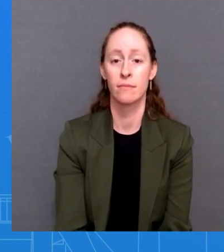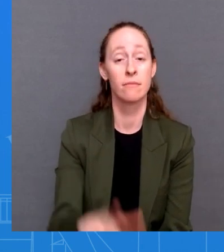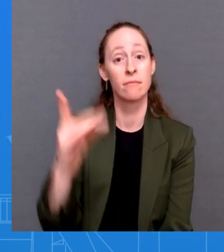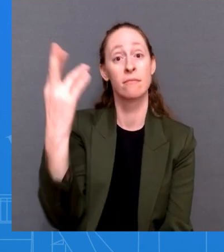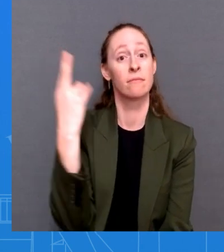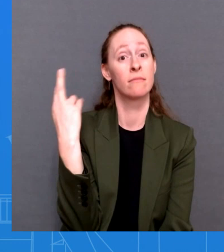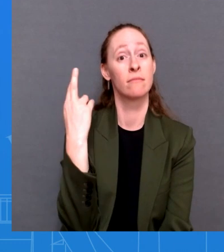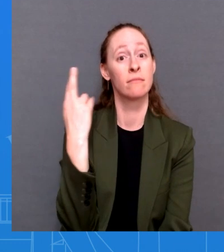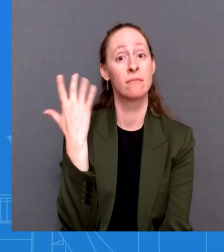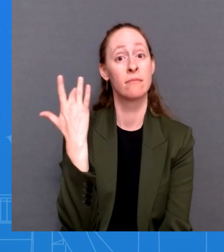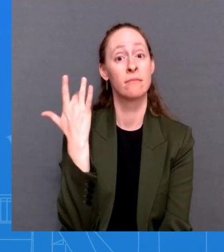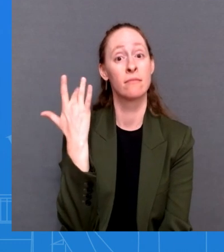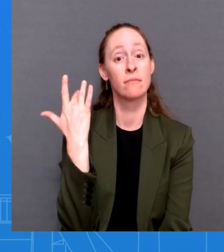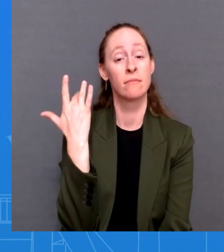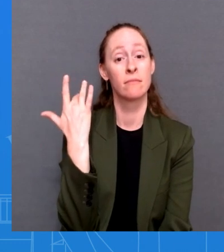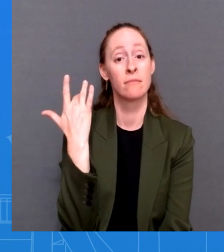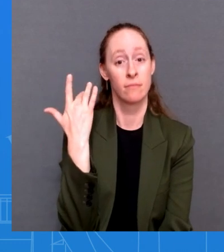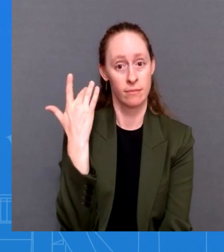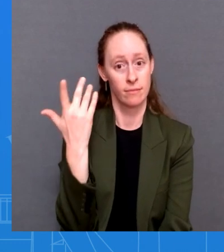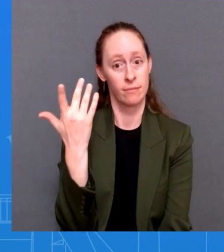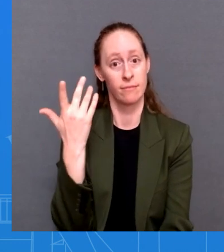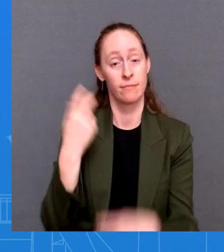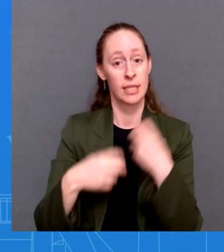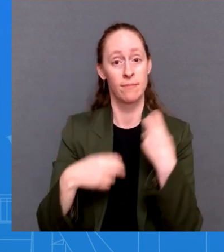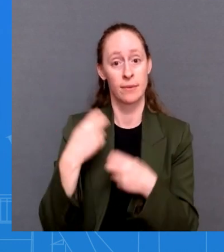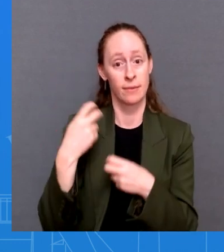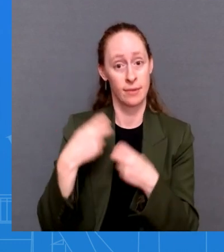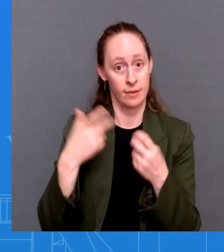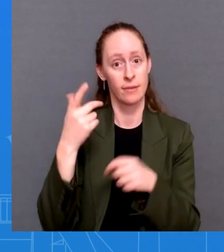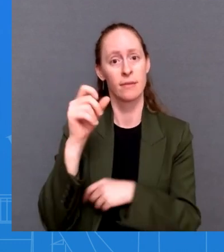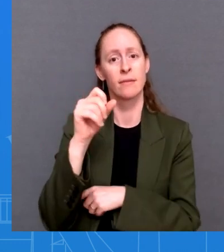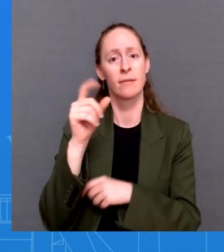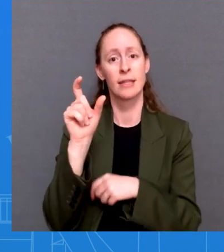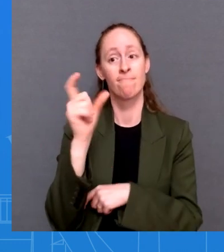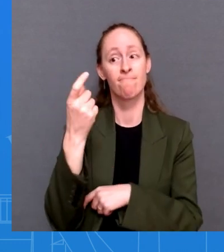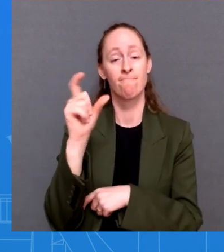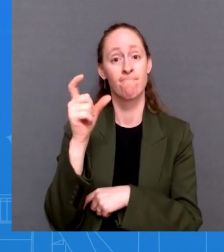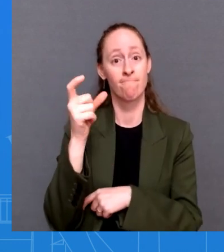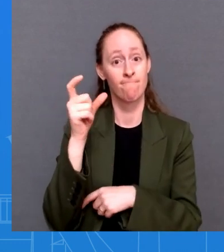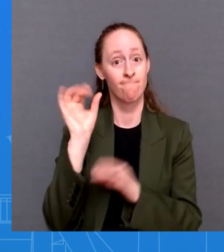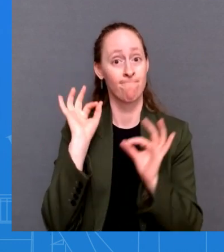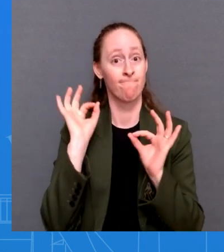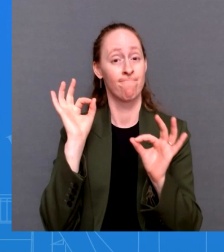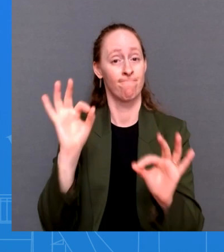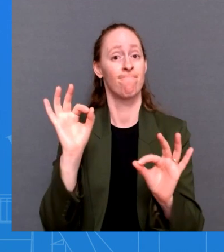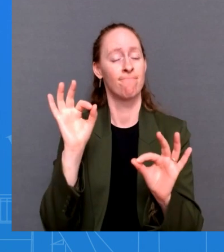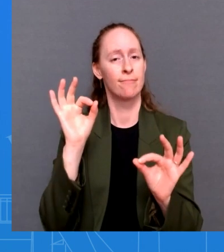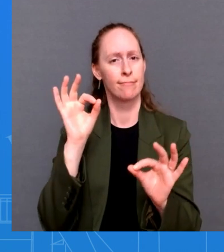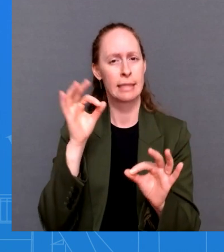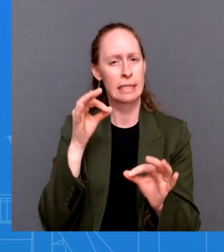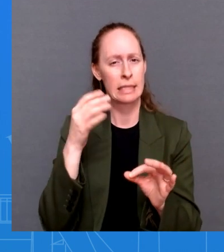they're not actually getting five doses per child, would would you consider is that happening?